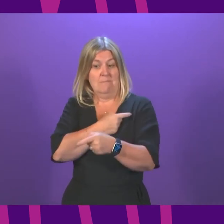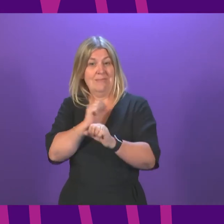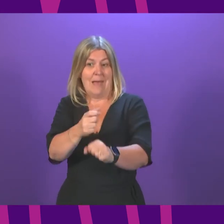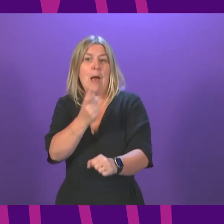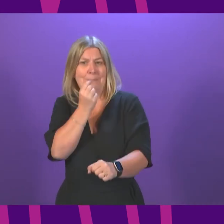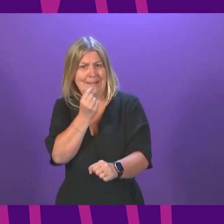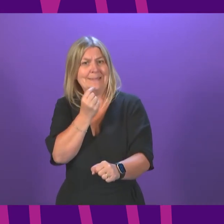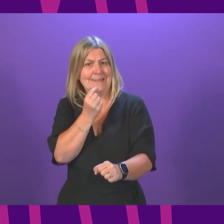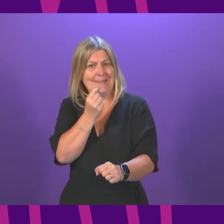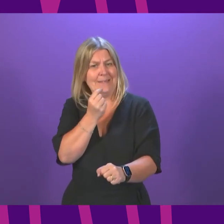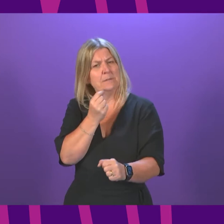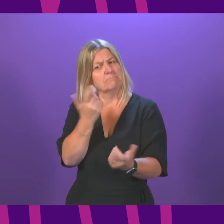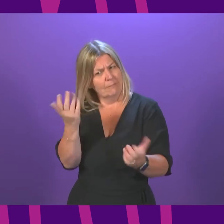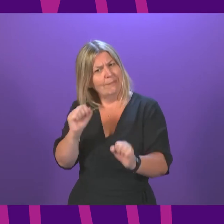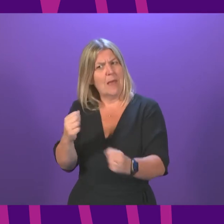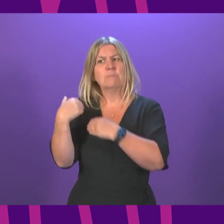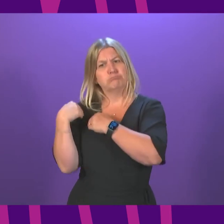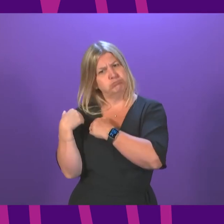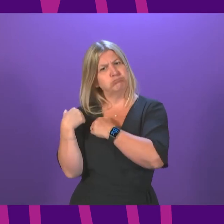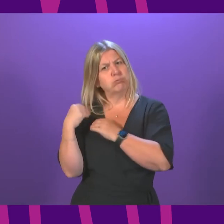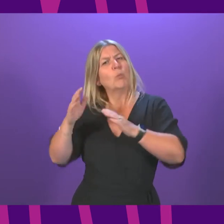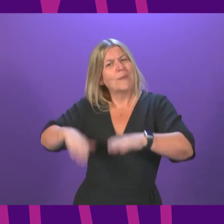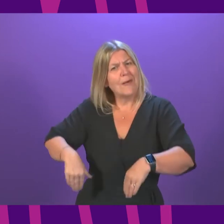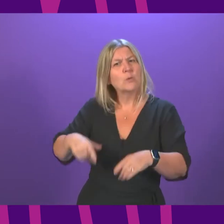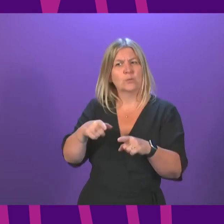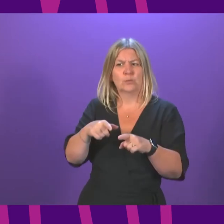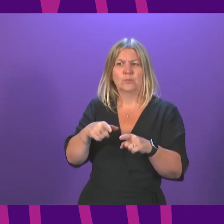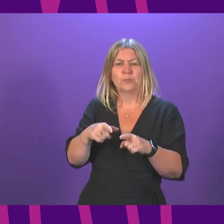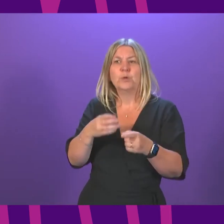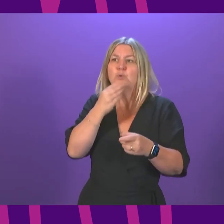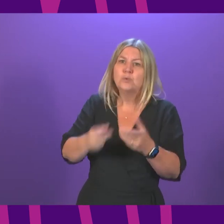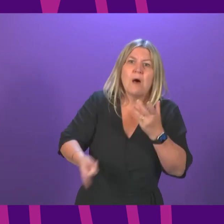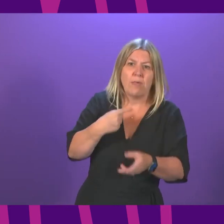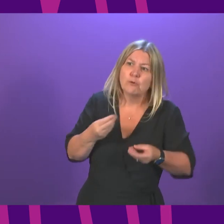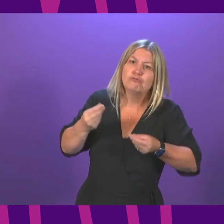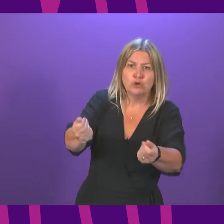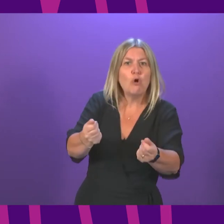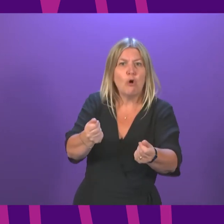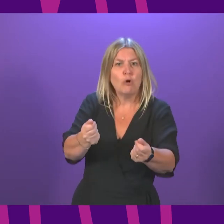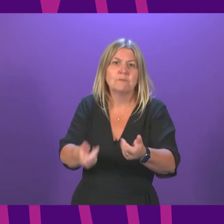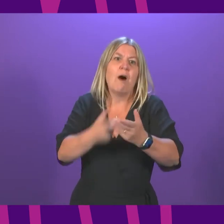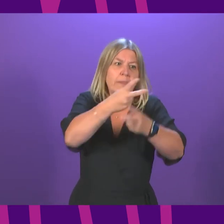its statutory duties without hindering or diverting resources from wider scrutiny activity,